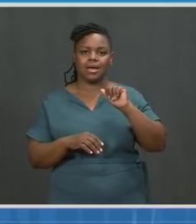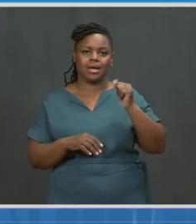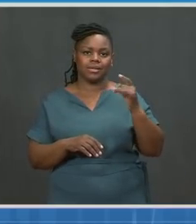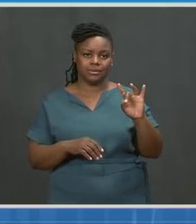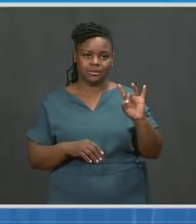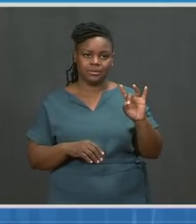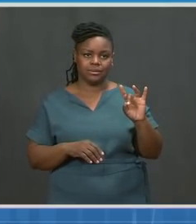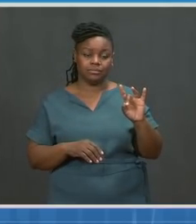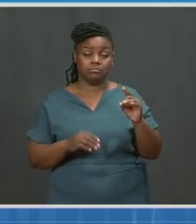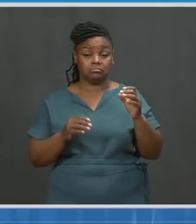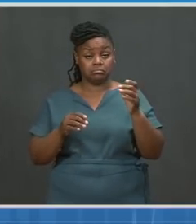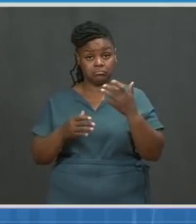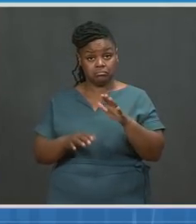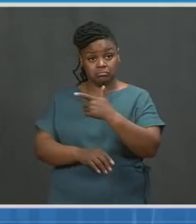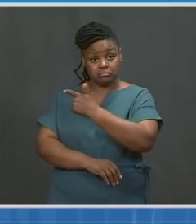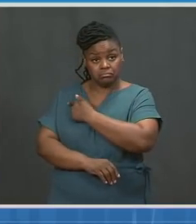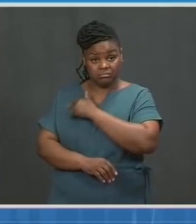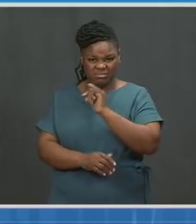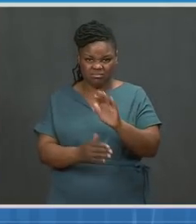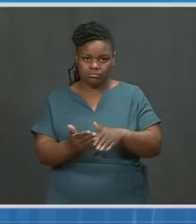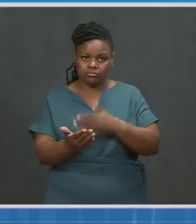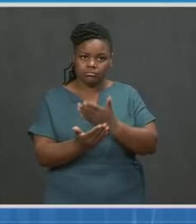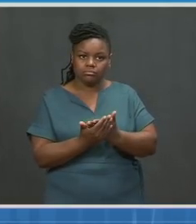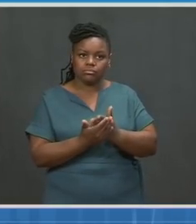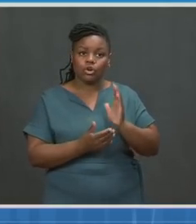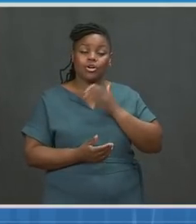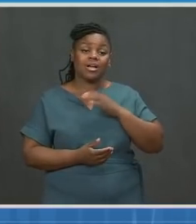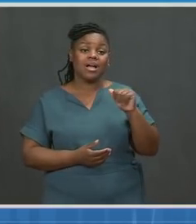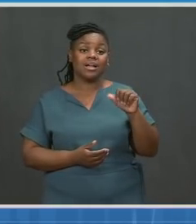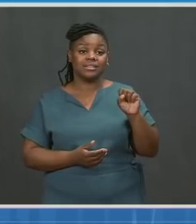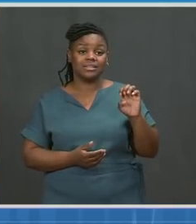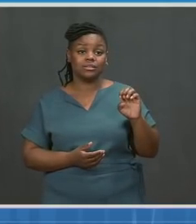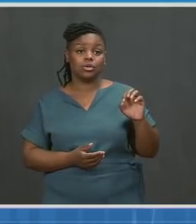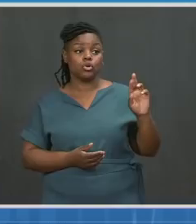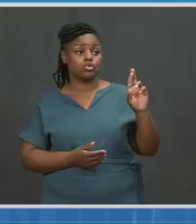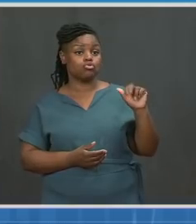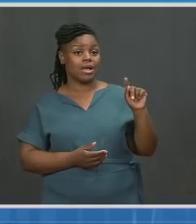and the fact that our case rates are now starting to come down, motivated our change in guidance.